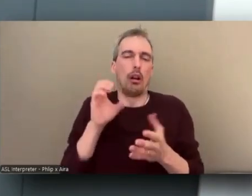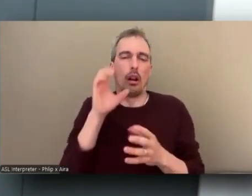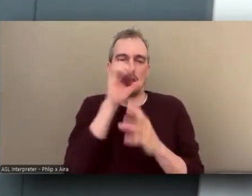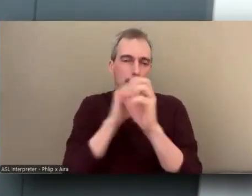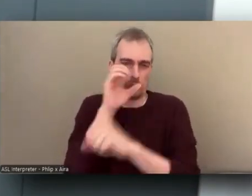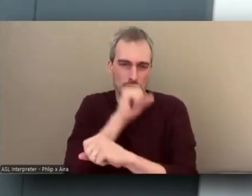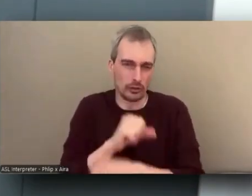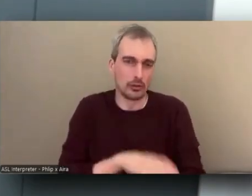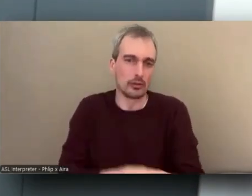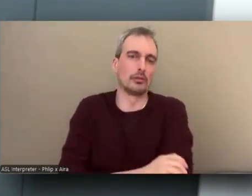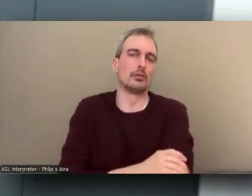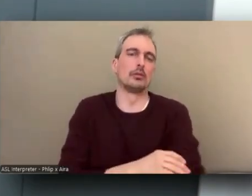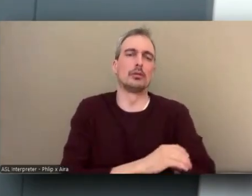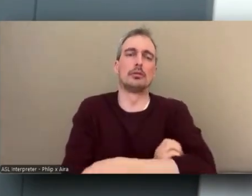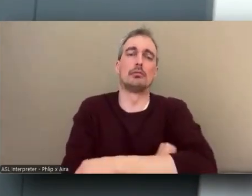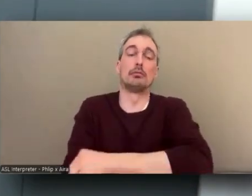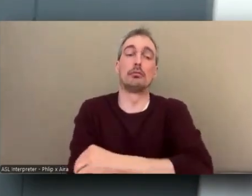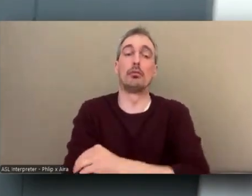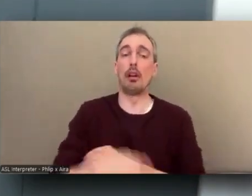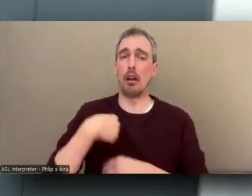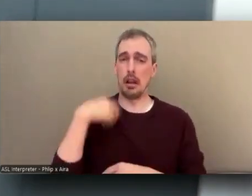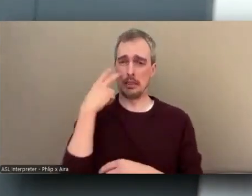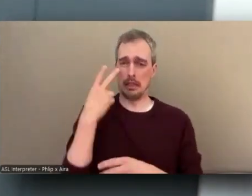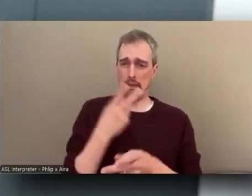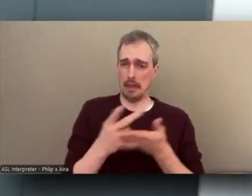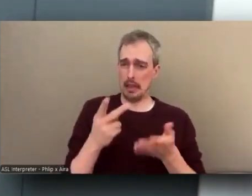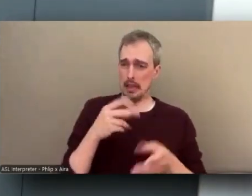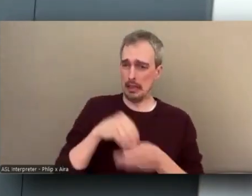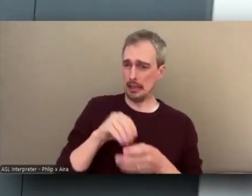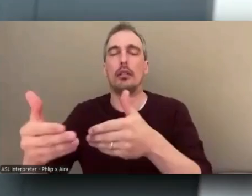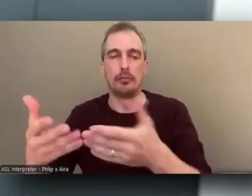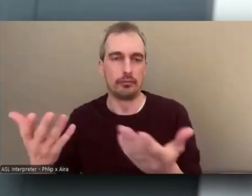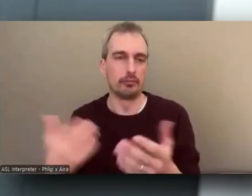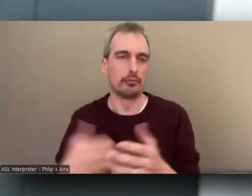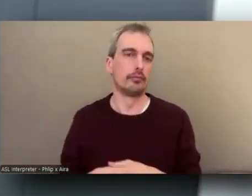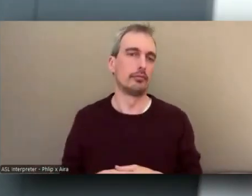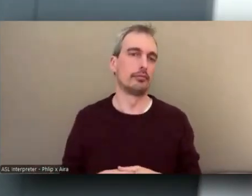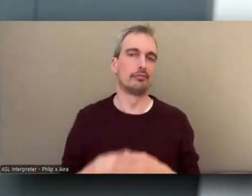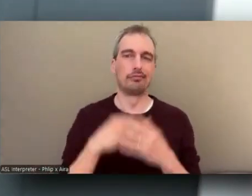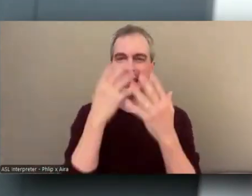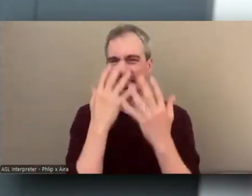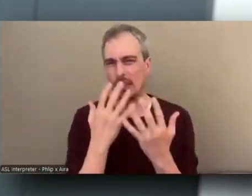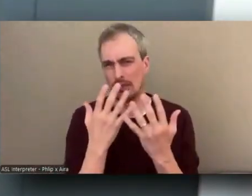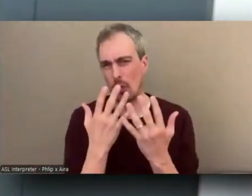And I don't take immediate ownership over it. It's unfortunate, but I think that's true. That's a good question. Thanks. Question from Carl.